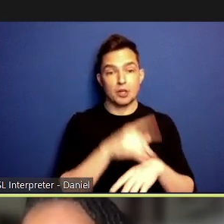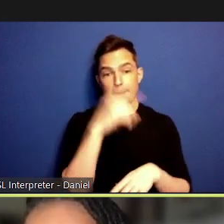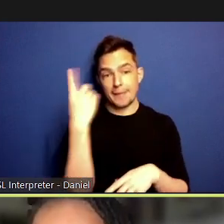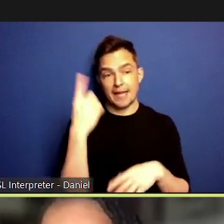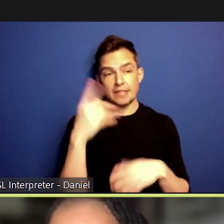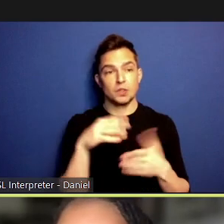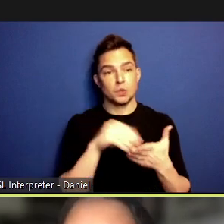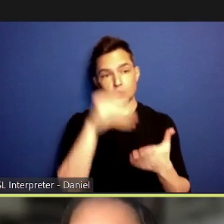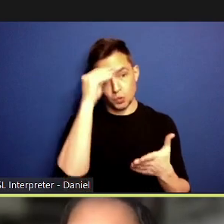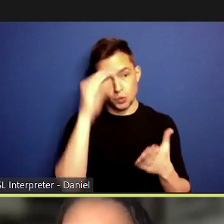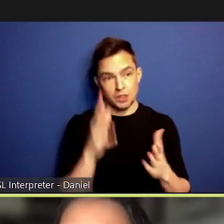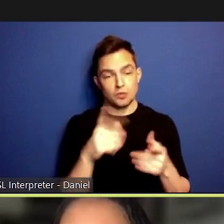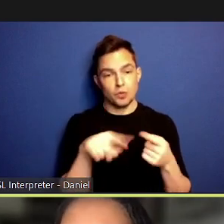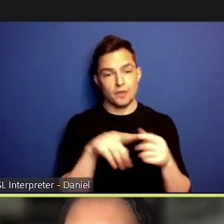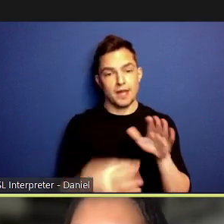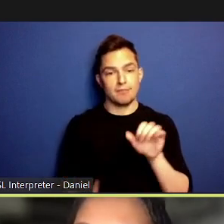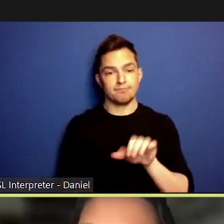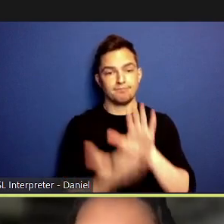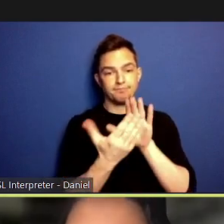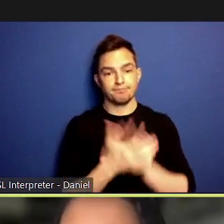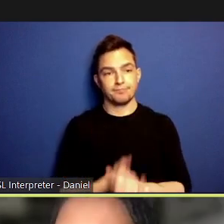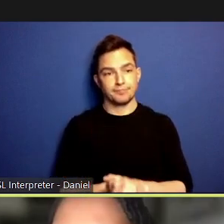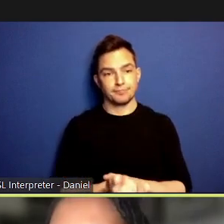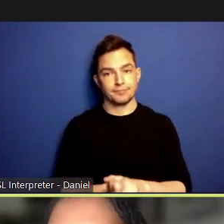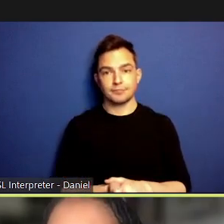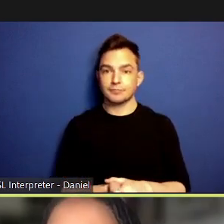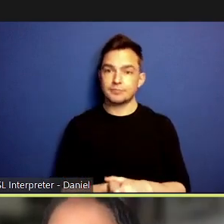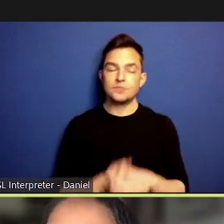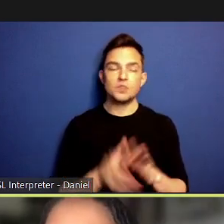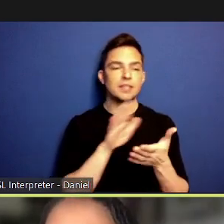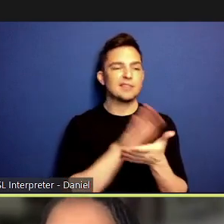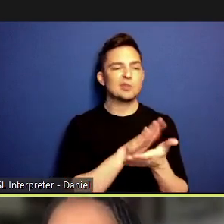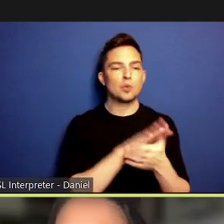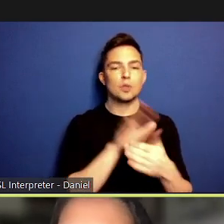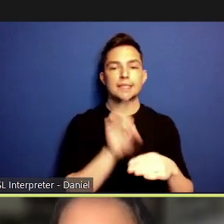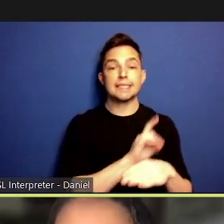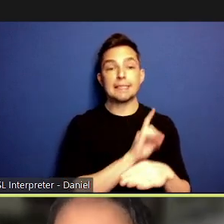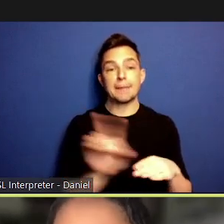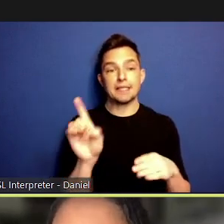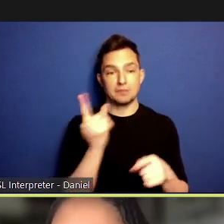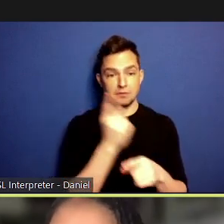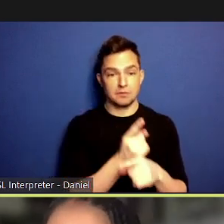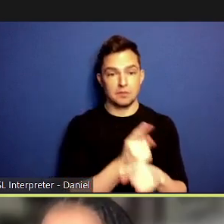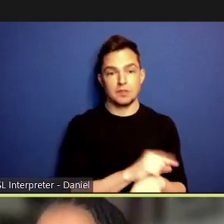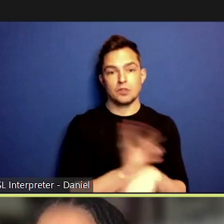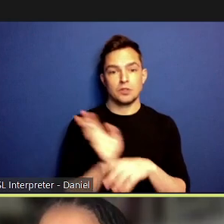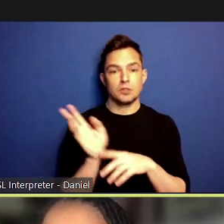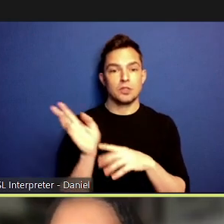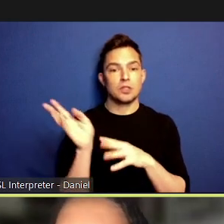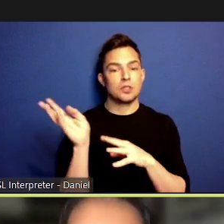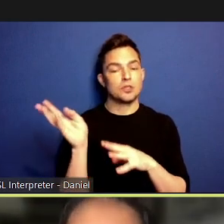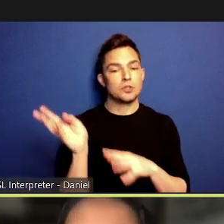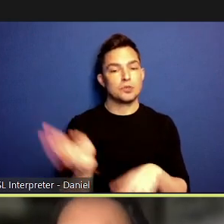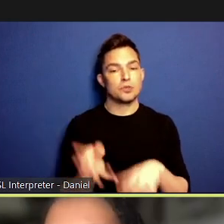who I encounter? You know, school discipline, right? Streaming, right? Being labeled the